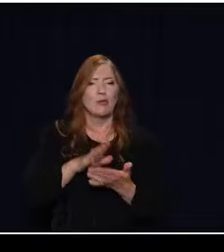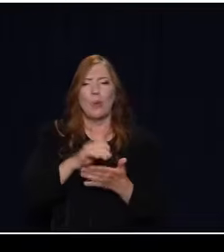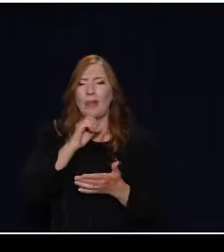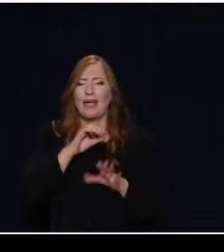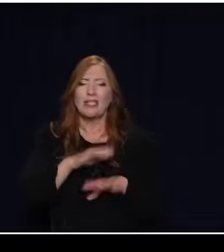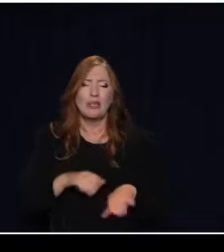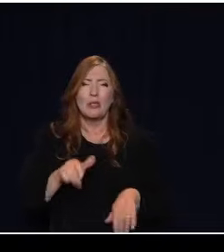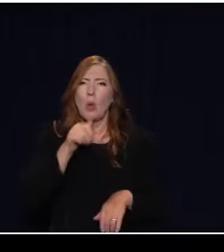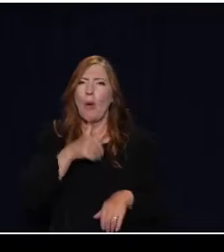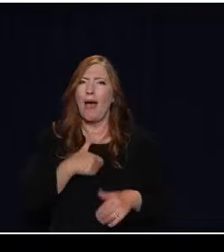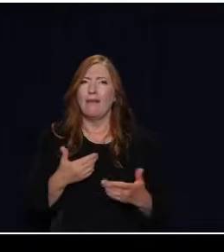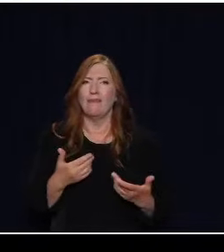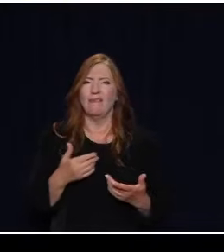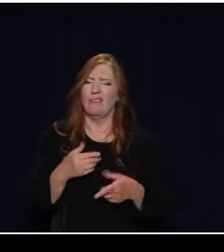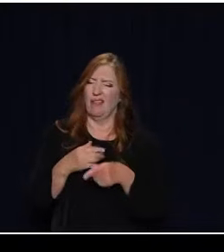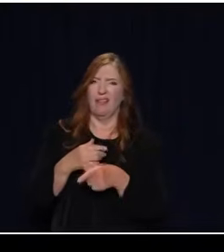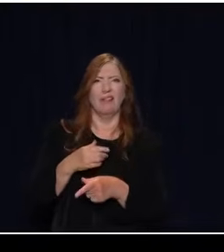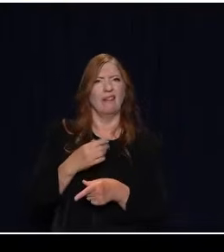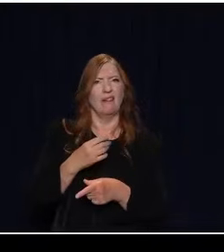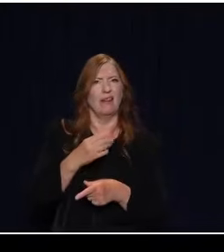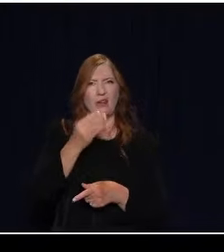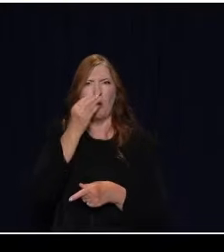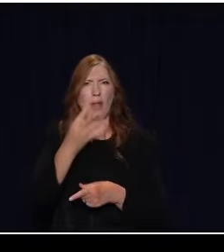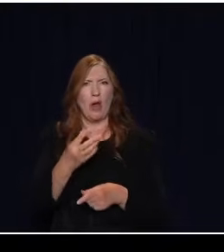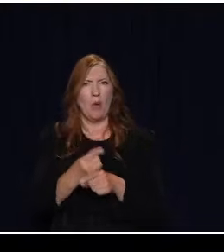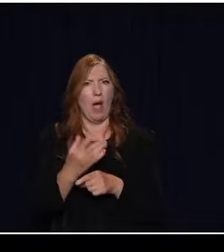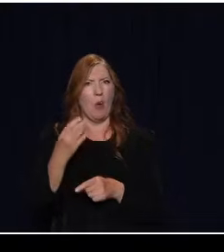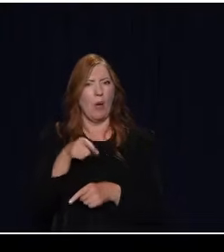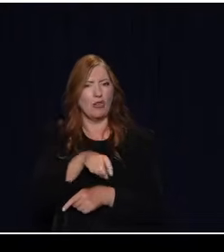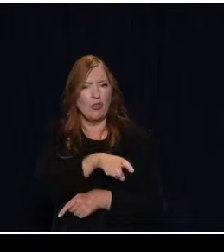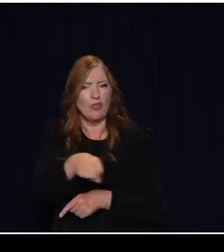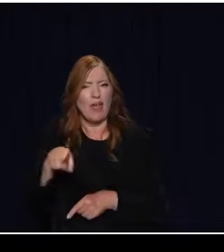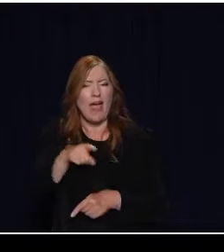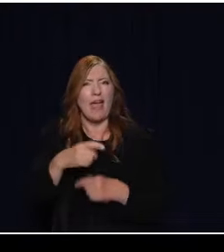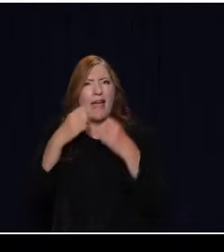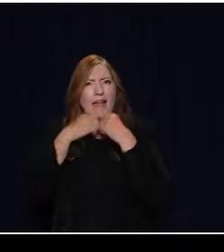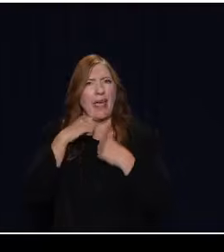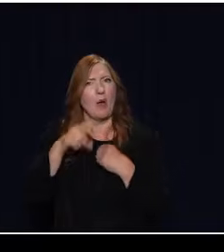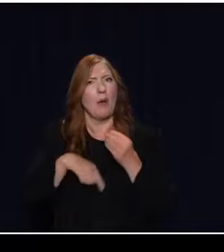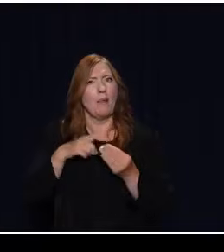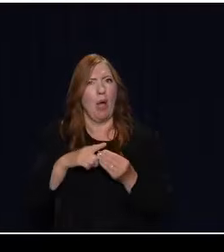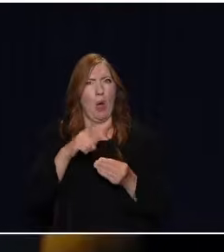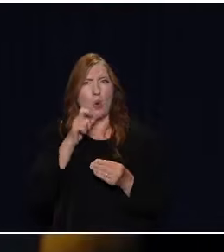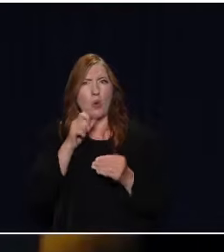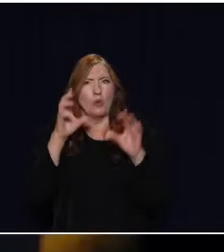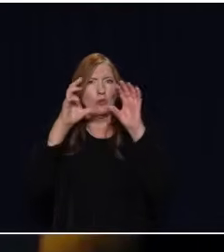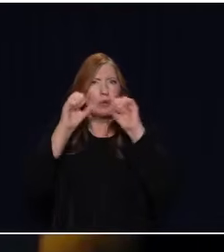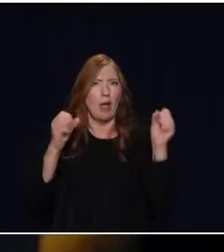LATER, IF THEY DON'T HAVE SCHOOL-AGE KIDS, GRANDKIDS IN